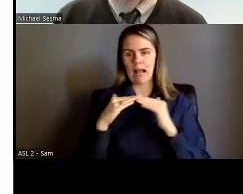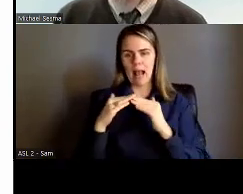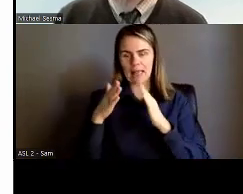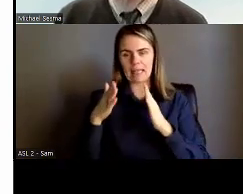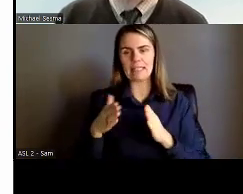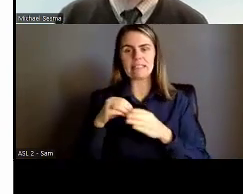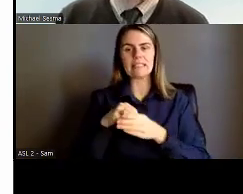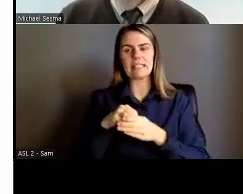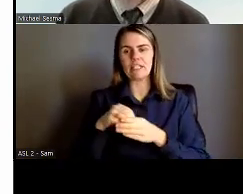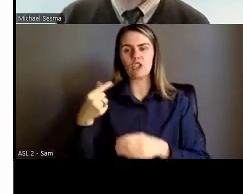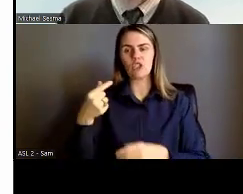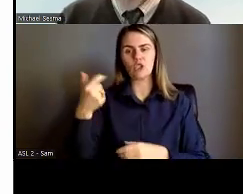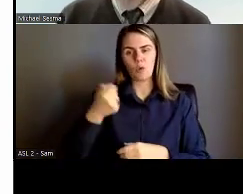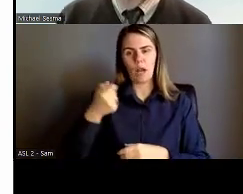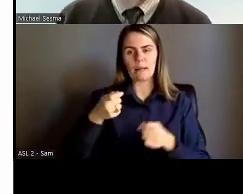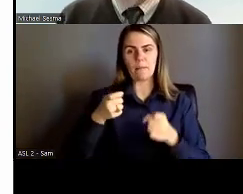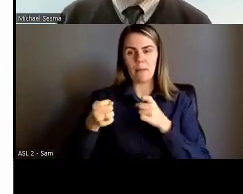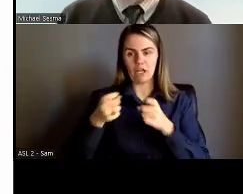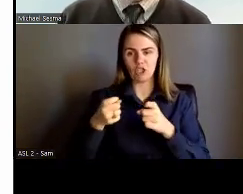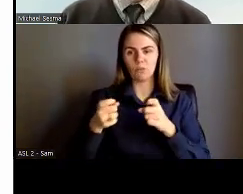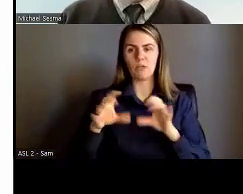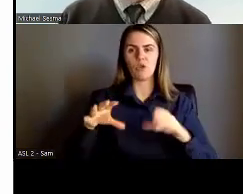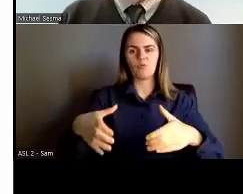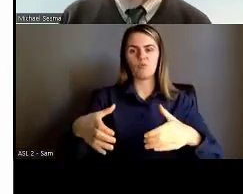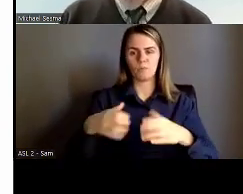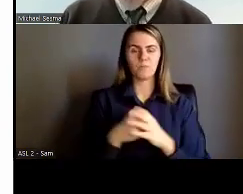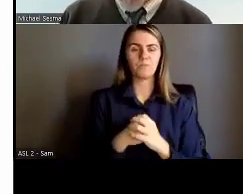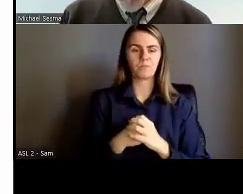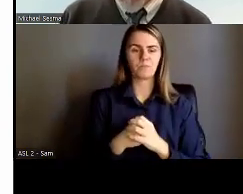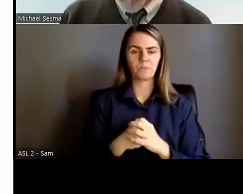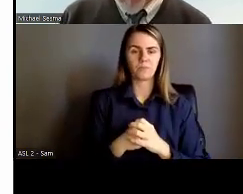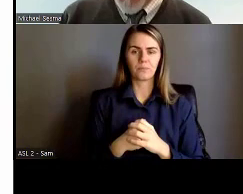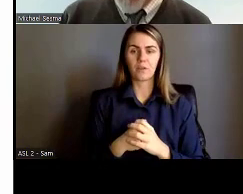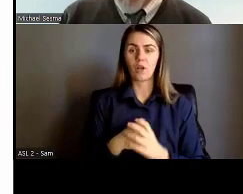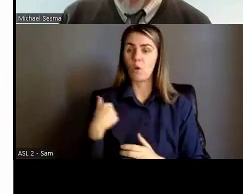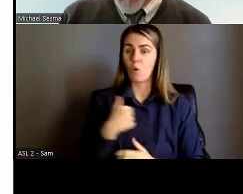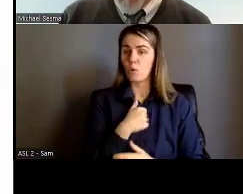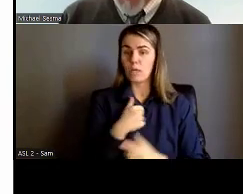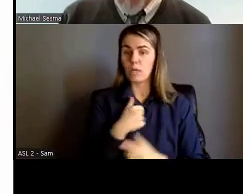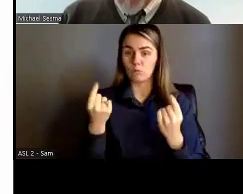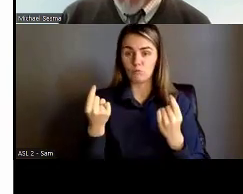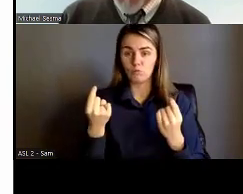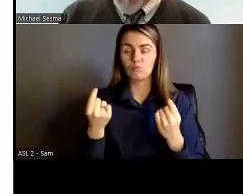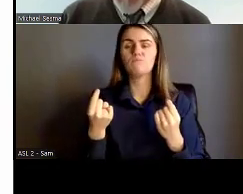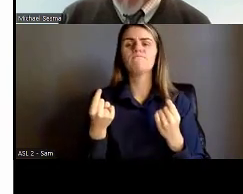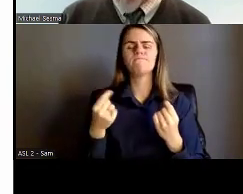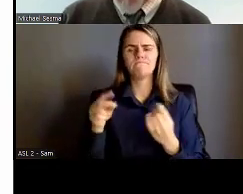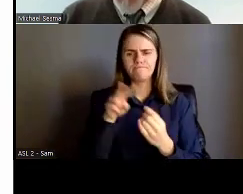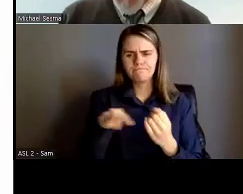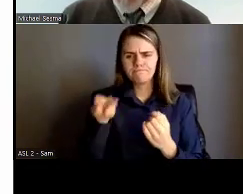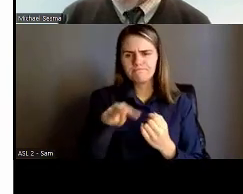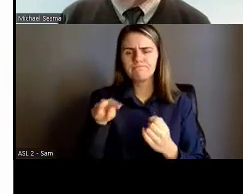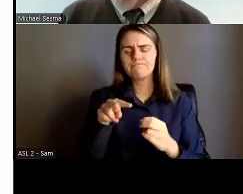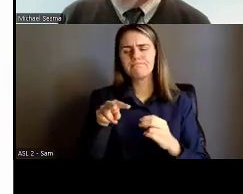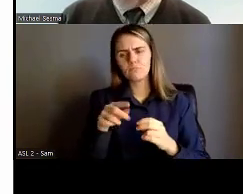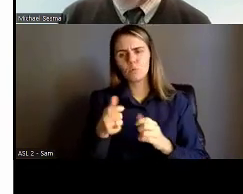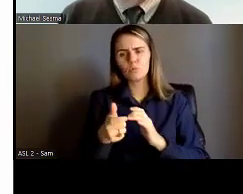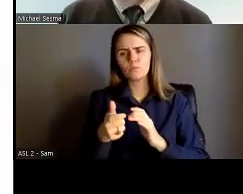of the Grants Management Specialist. And we begin to look at - we look at the recommendation or, I'm sorry, not the recommendation,